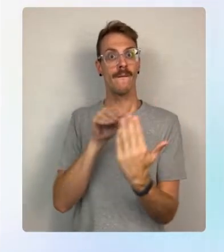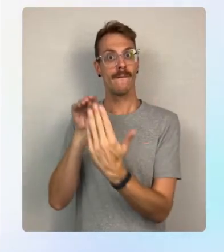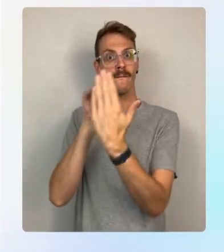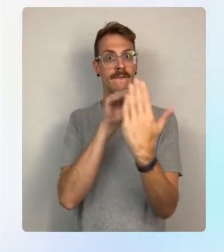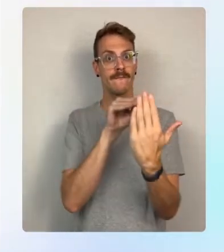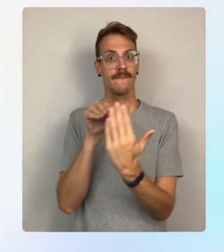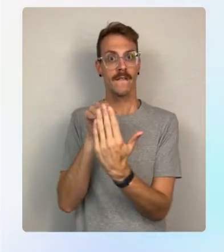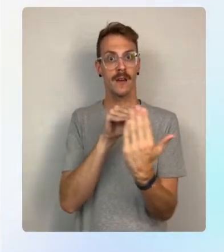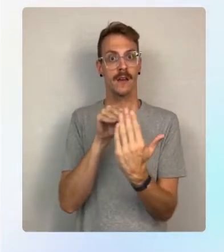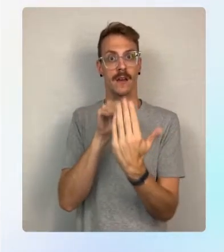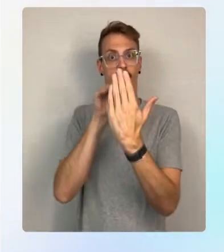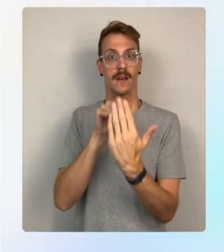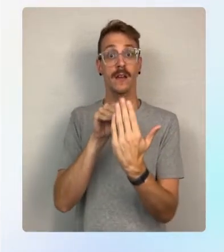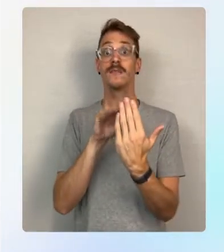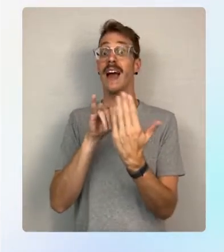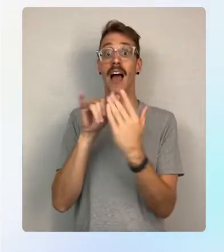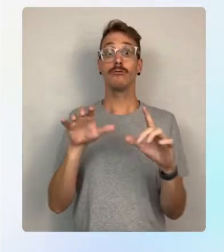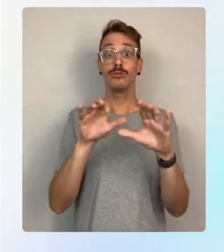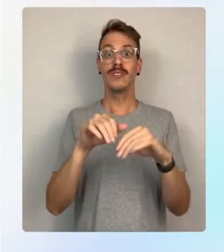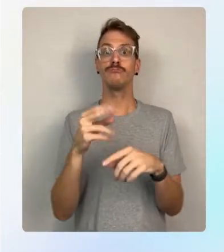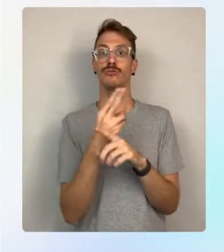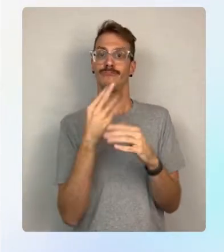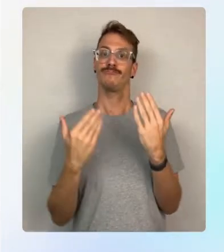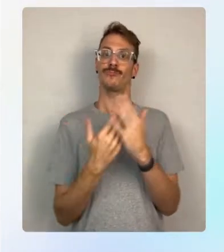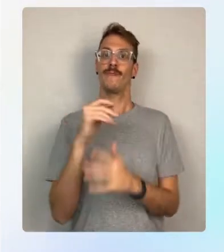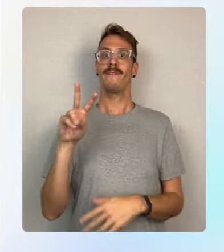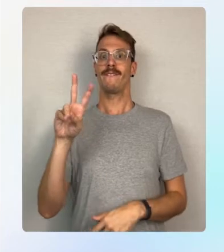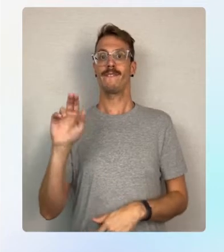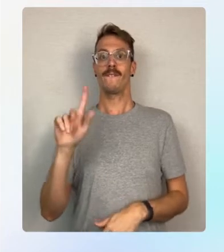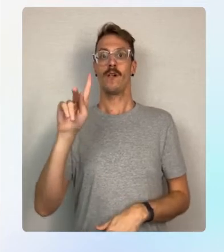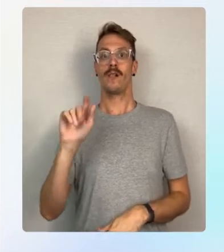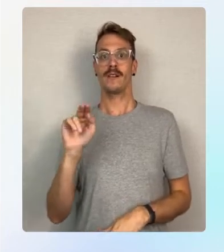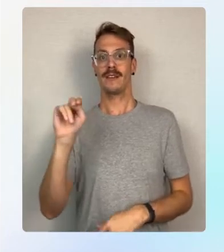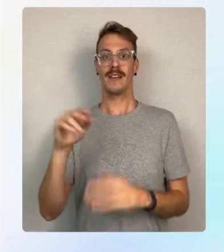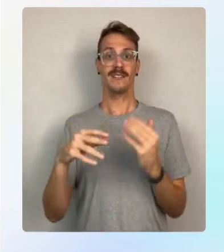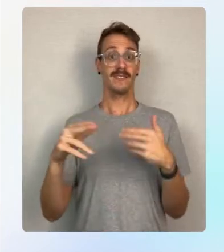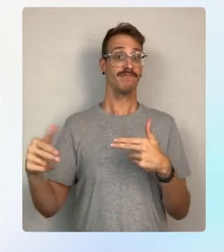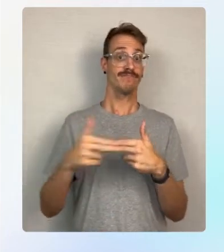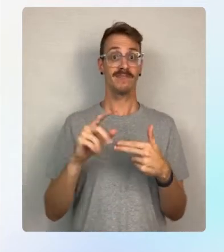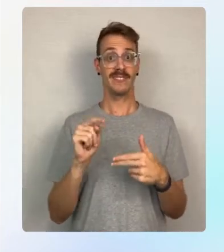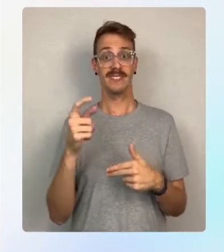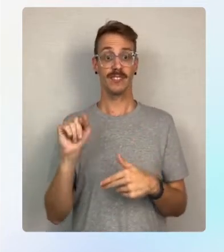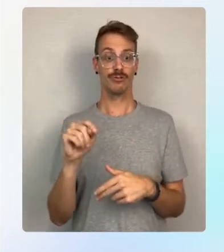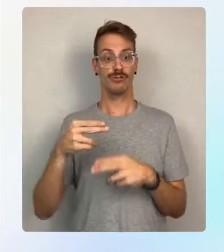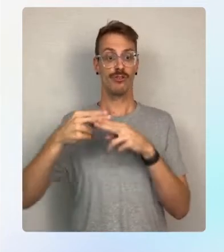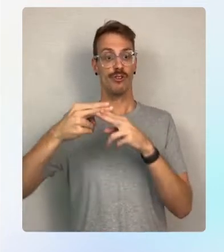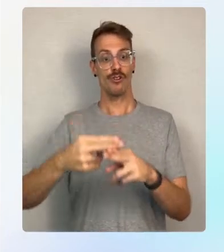In order to do this, we're using the new Vulkan extension from Qualcomm called Tile Offset.